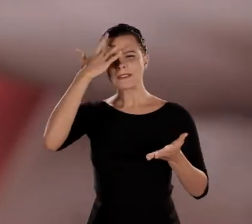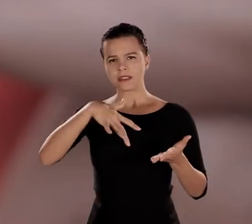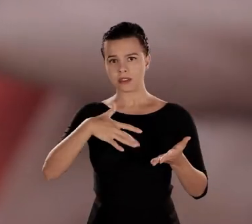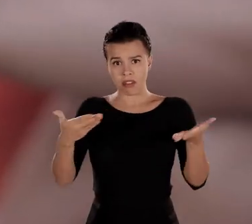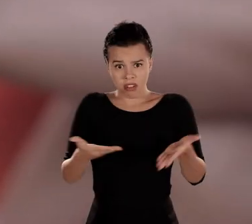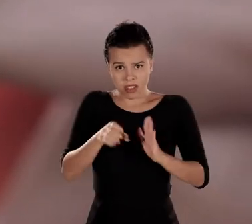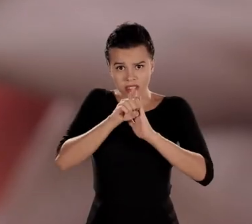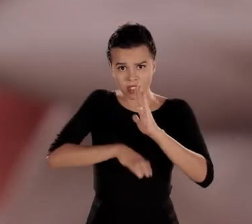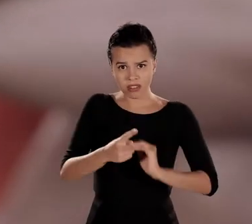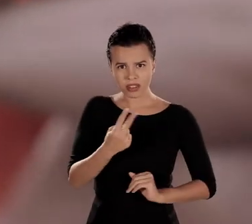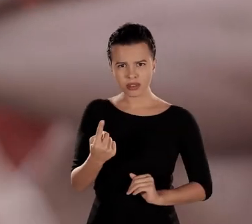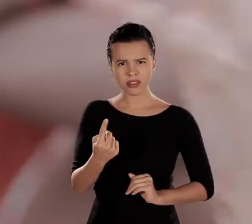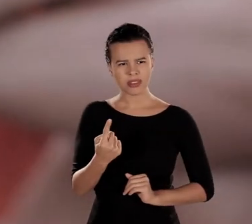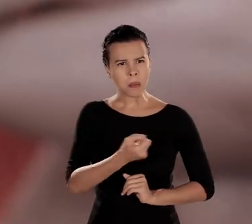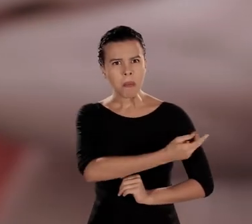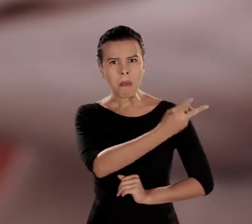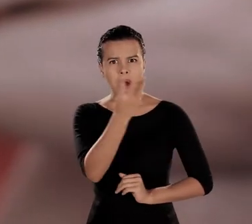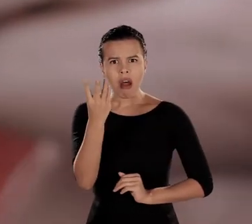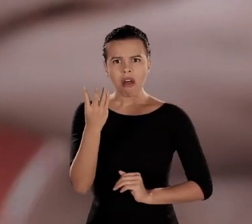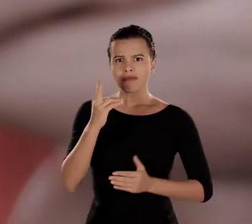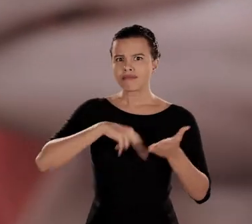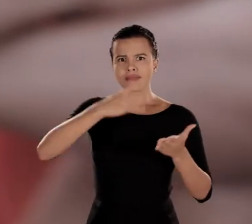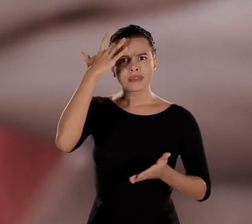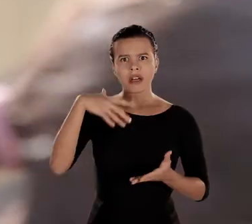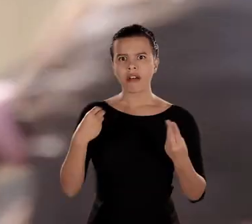We're in the 21st century, why are people still illiterate?